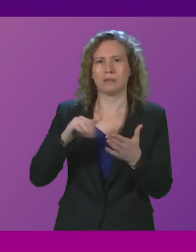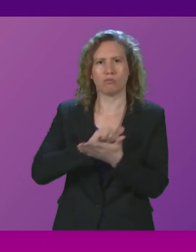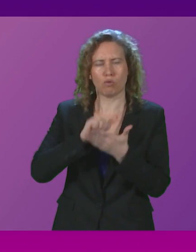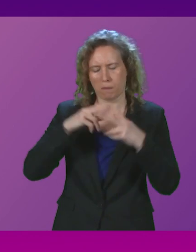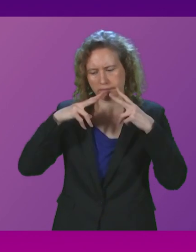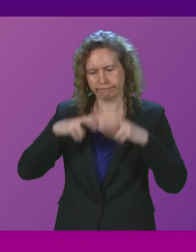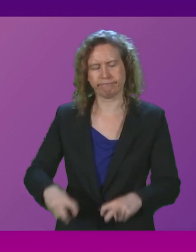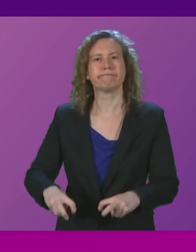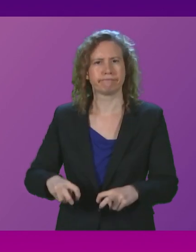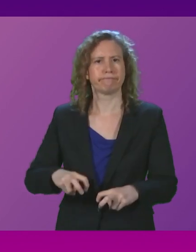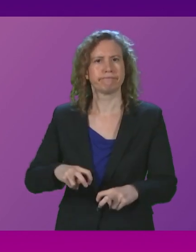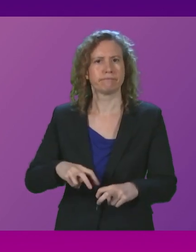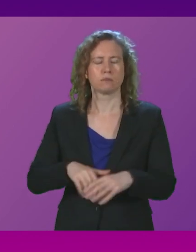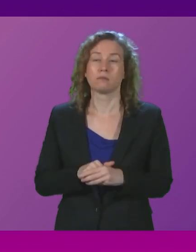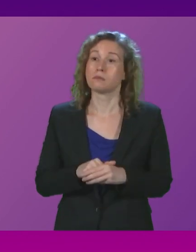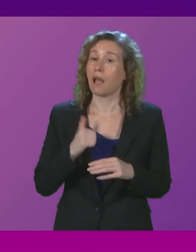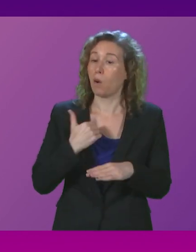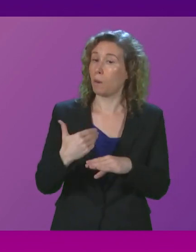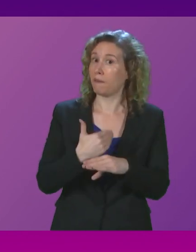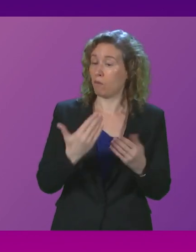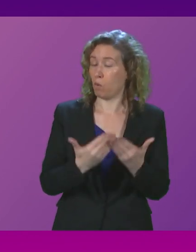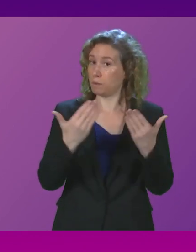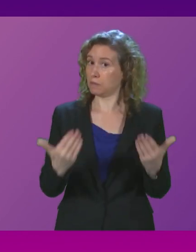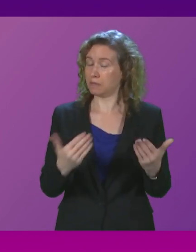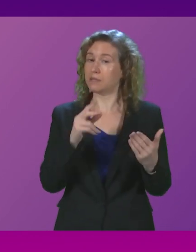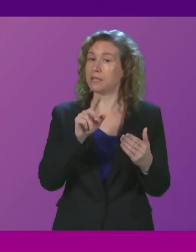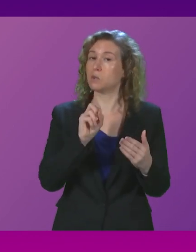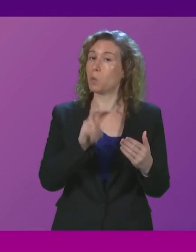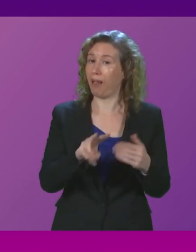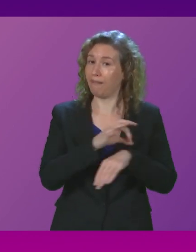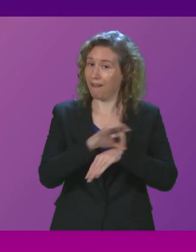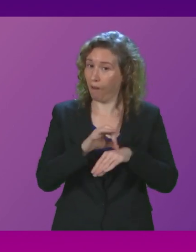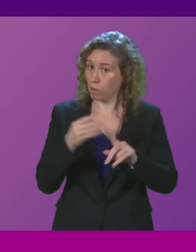I turn to our performance against the 12-hour target.